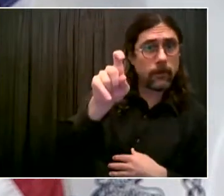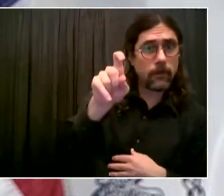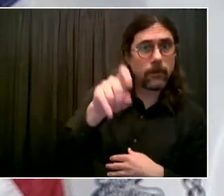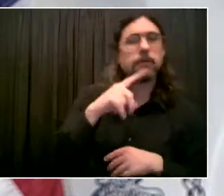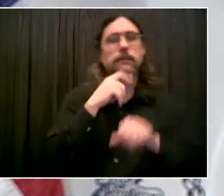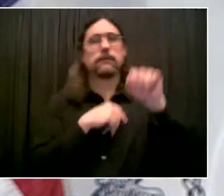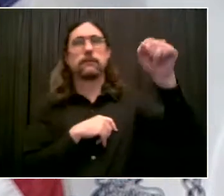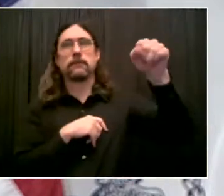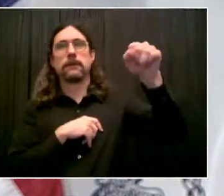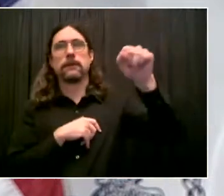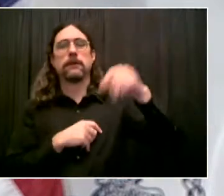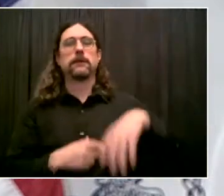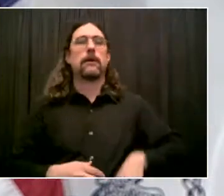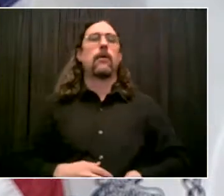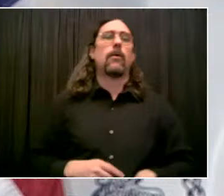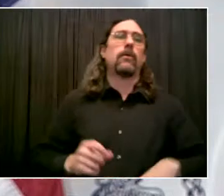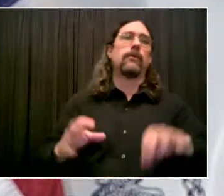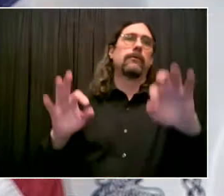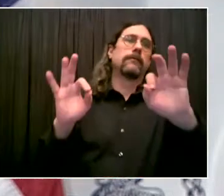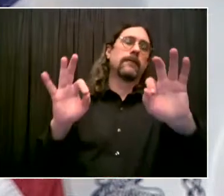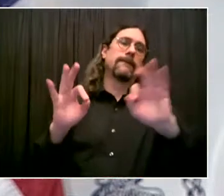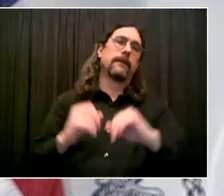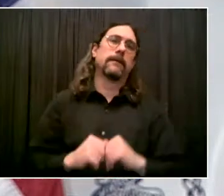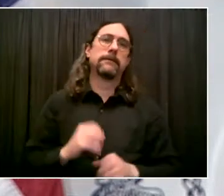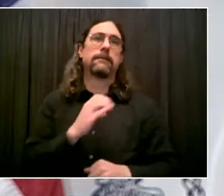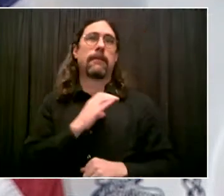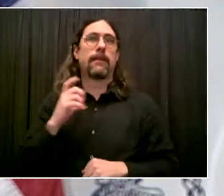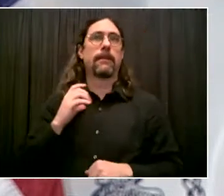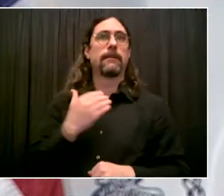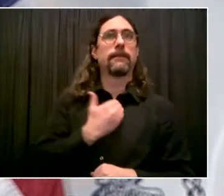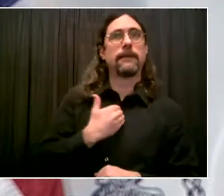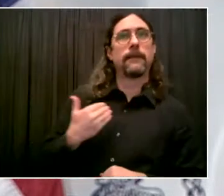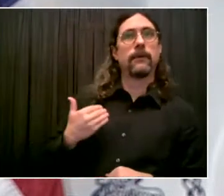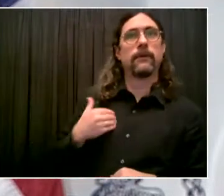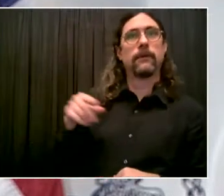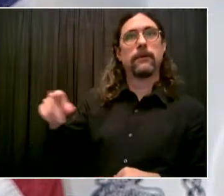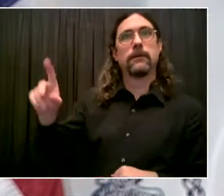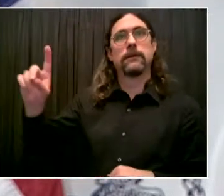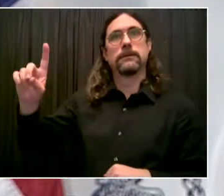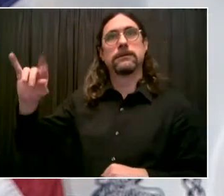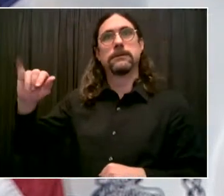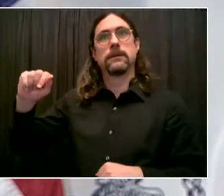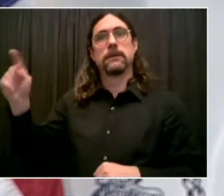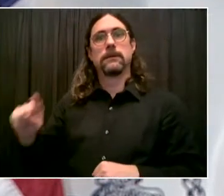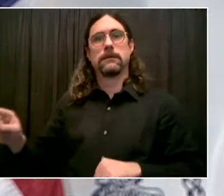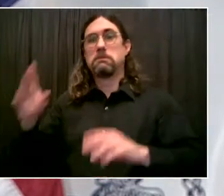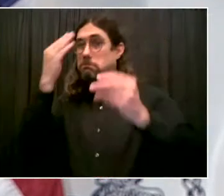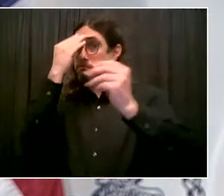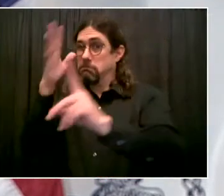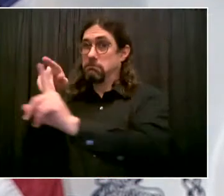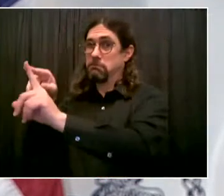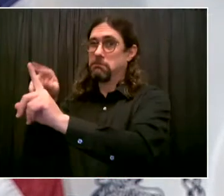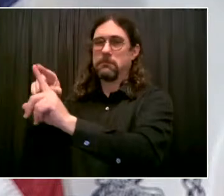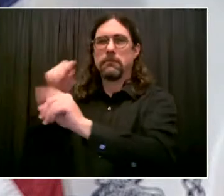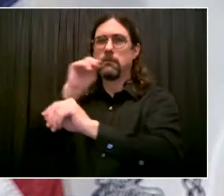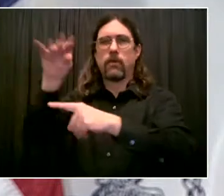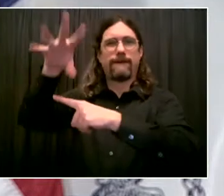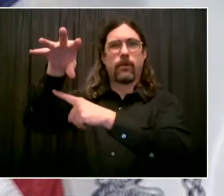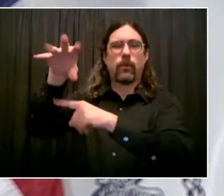TO THIS , IS SHE BACK? AUDIO ONLY, WE WILL TTE AKAUDIO